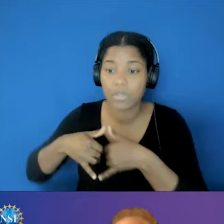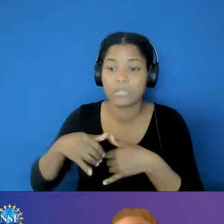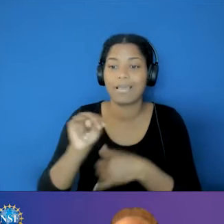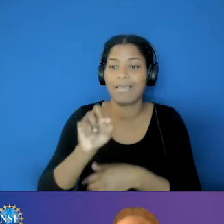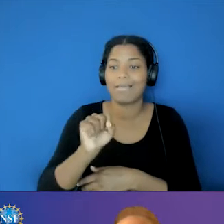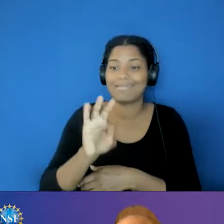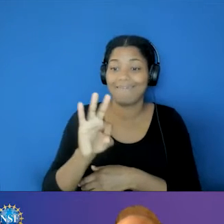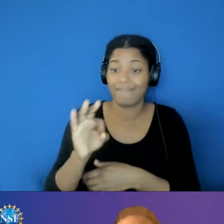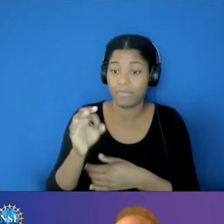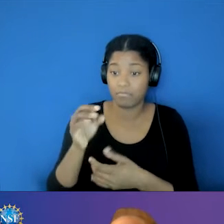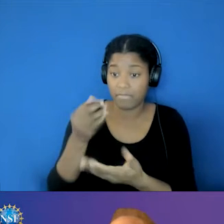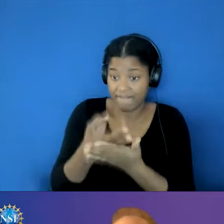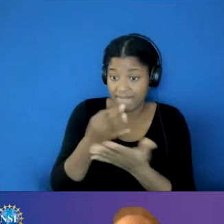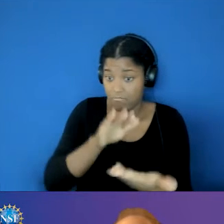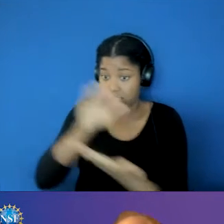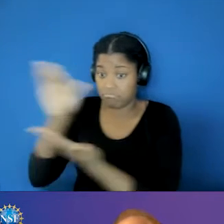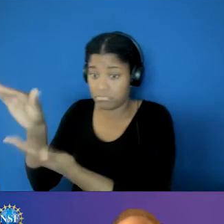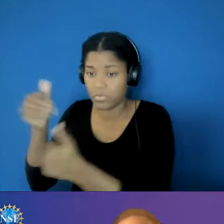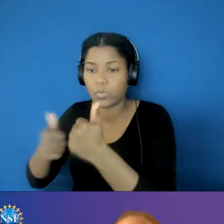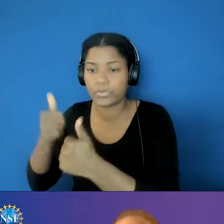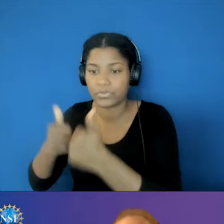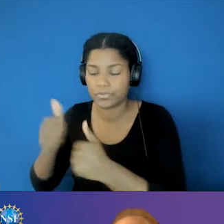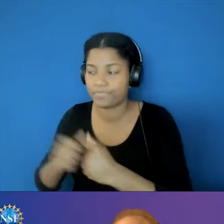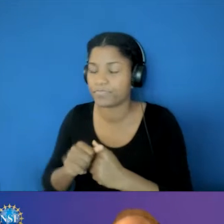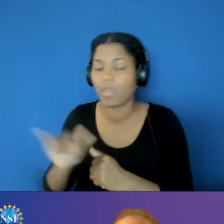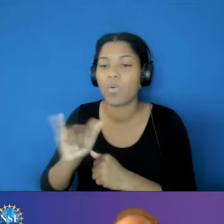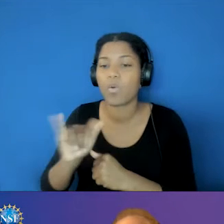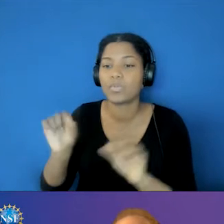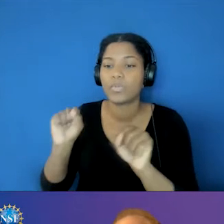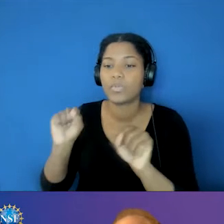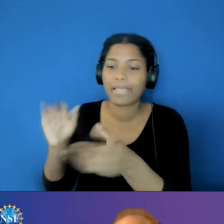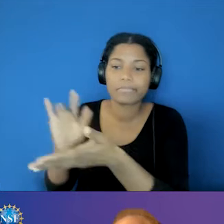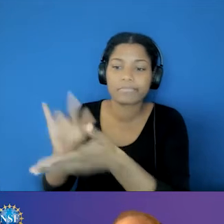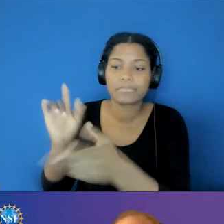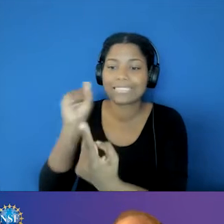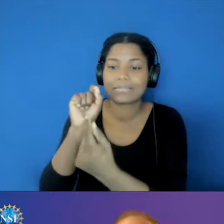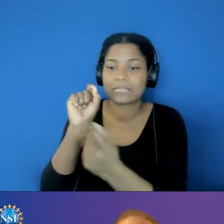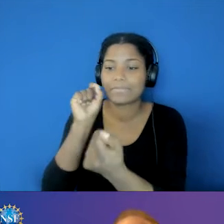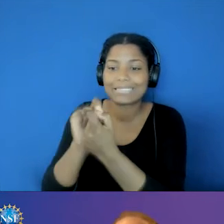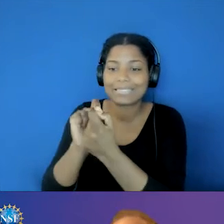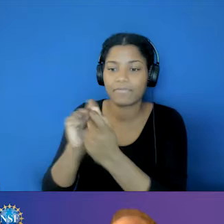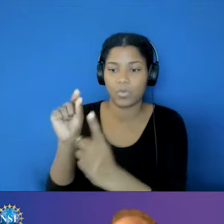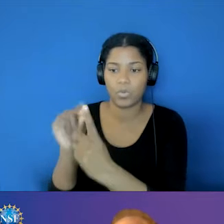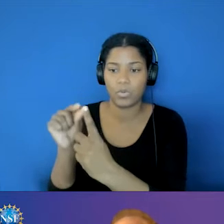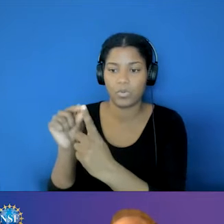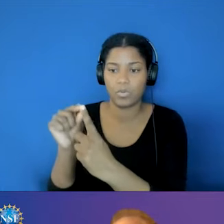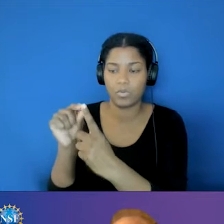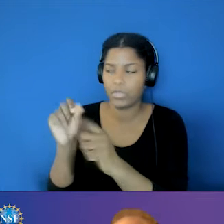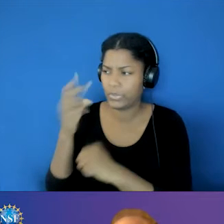And you can enter a keyword to find out, what, particular type of instrument, for example,